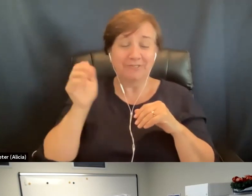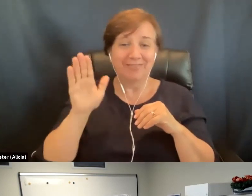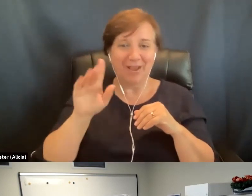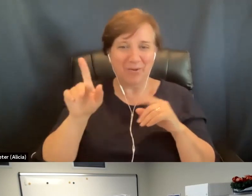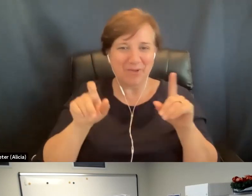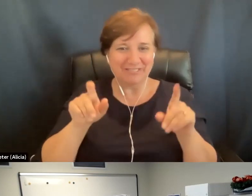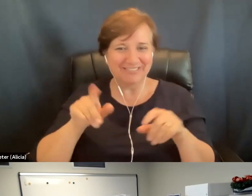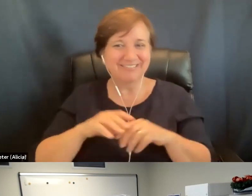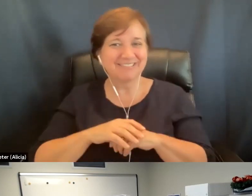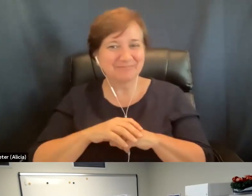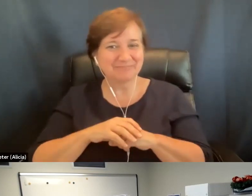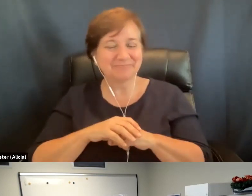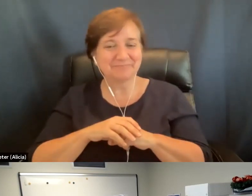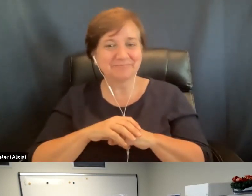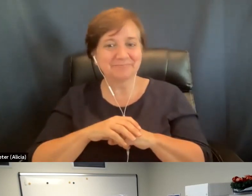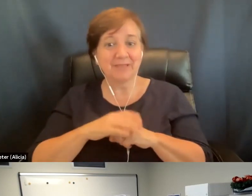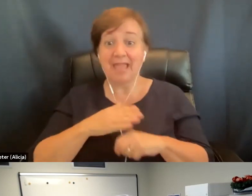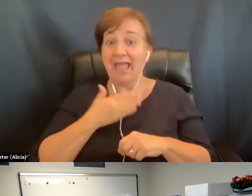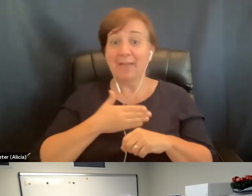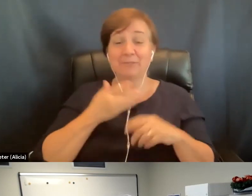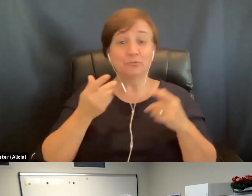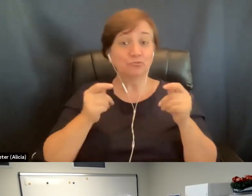Dr. Elsa Villarino: But. Dr. Elsa Villarino: i'll be happy to try to address them.